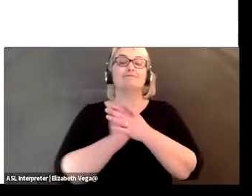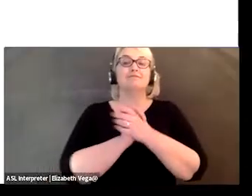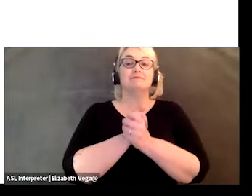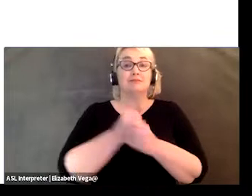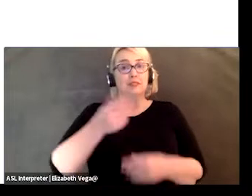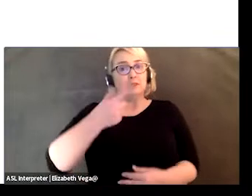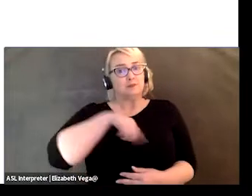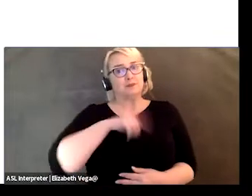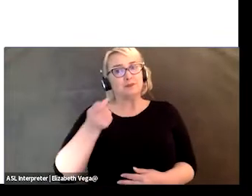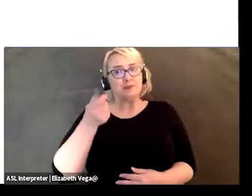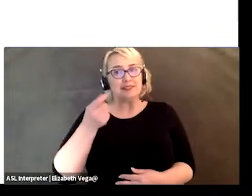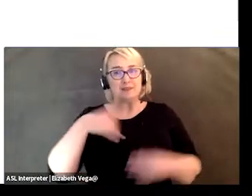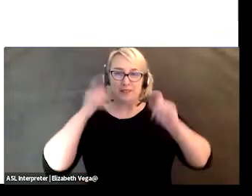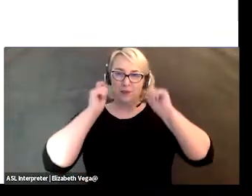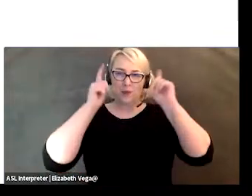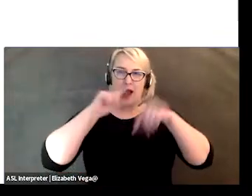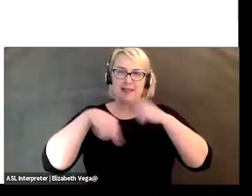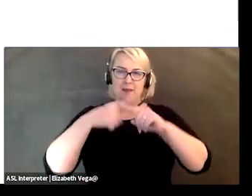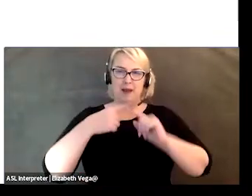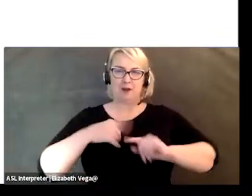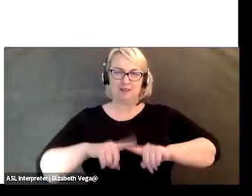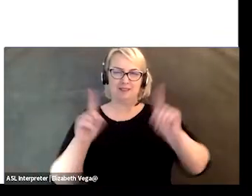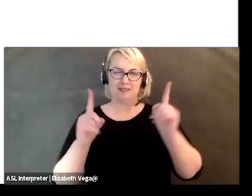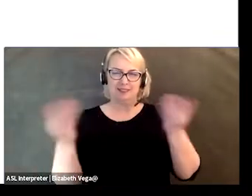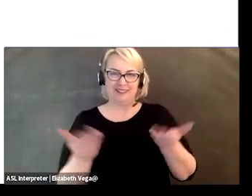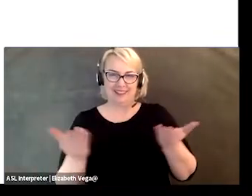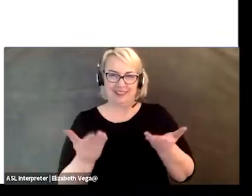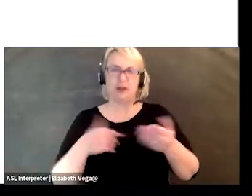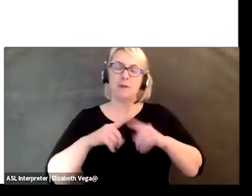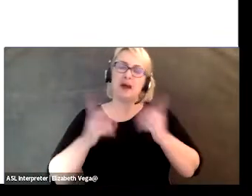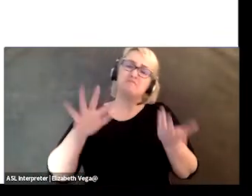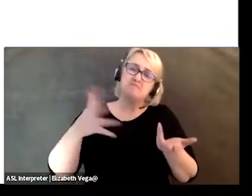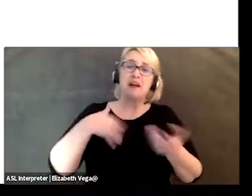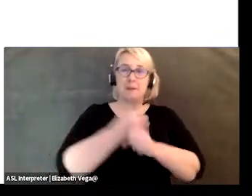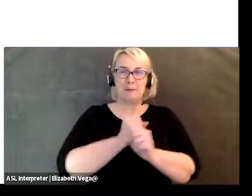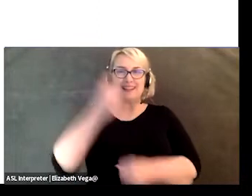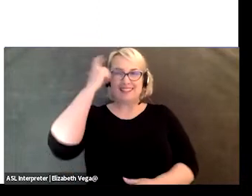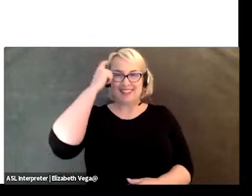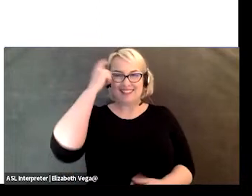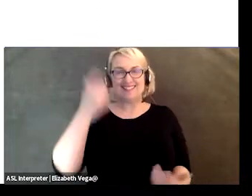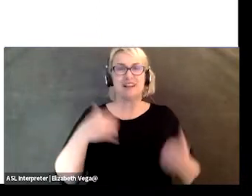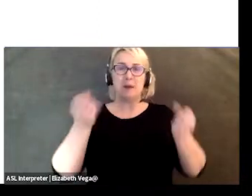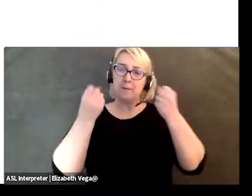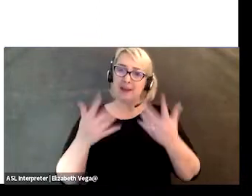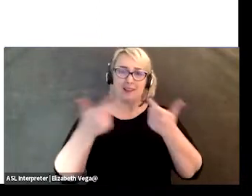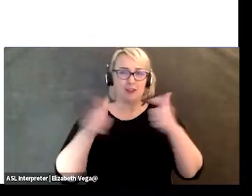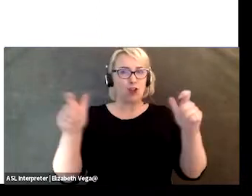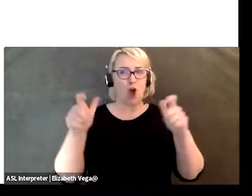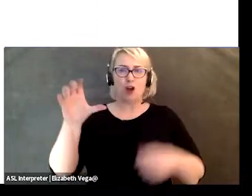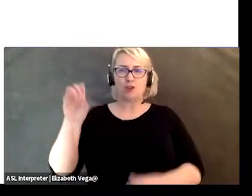If you think about it, it kind of made sense. Like a lot of the large companies, large corporations with lots of resources